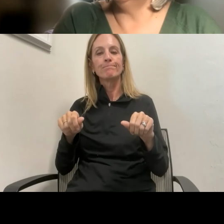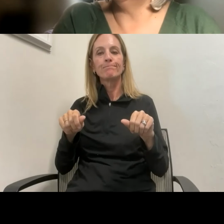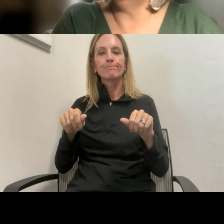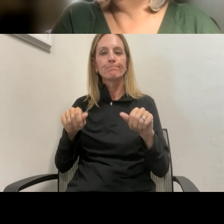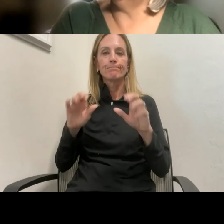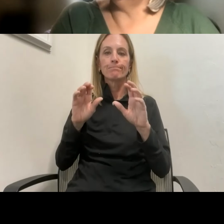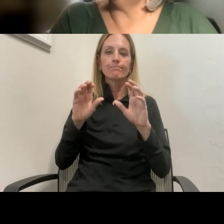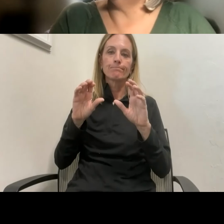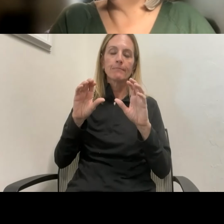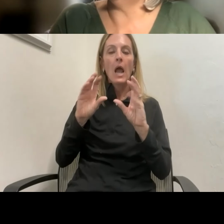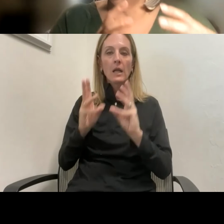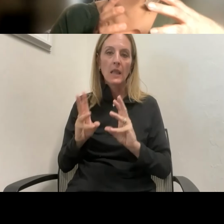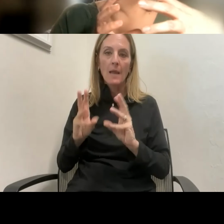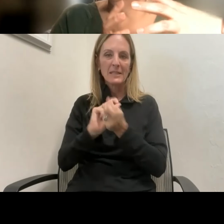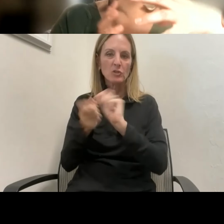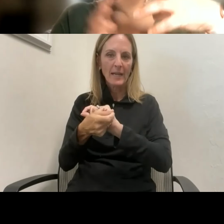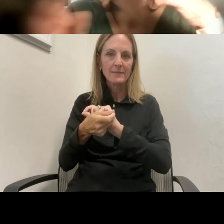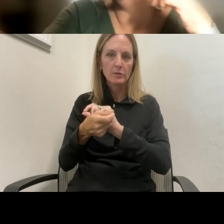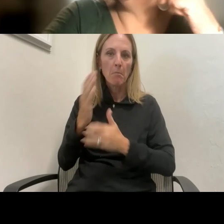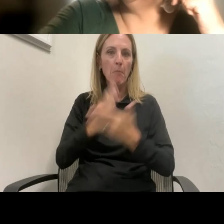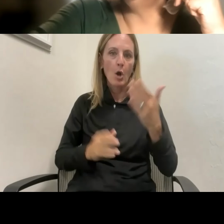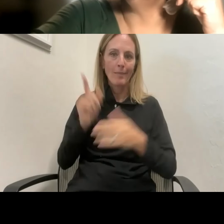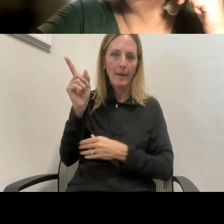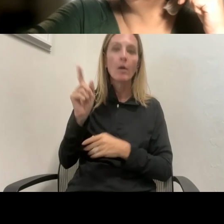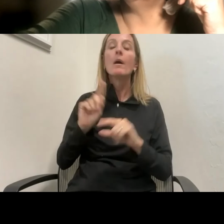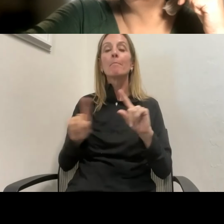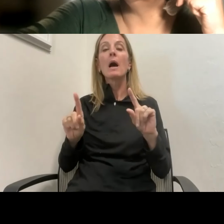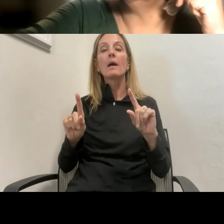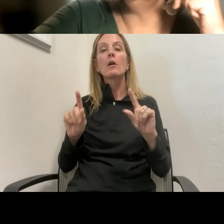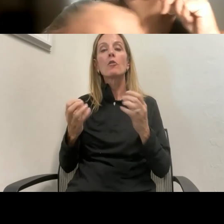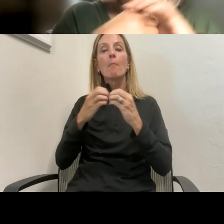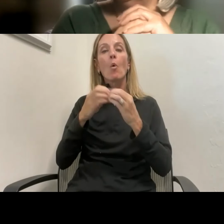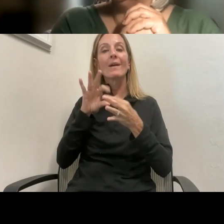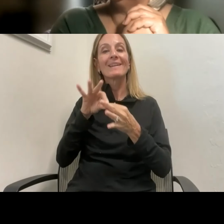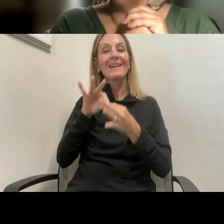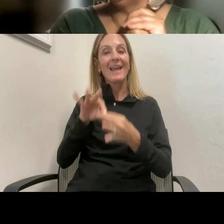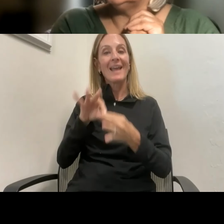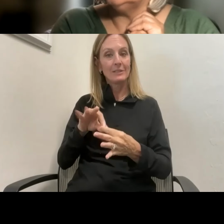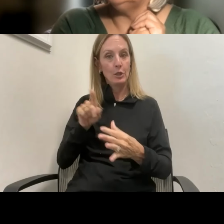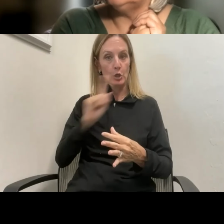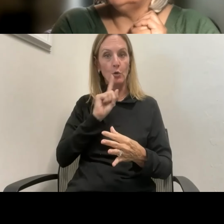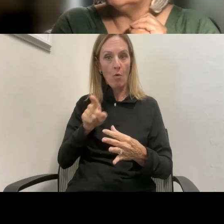So the more connected we are in each one of these circles the more resilient we are as